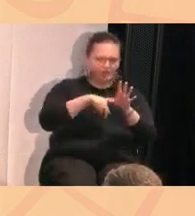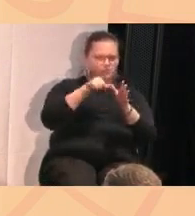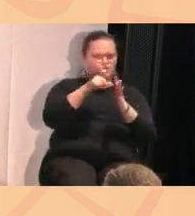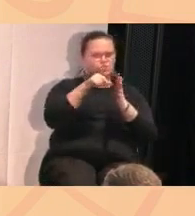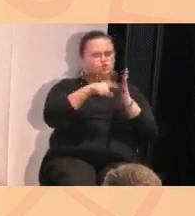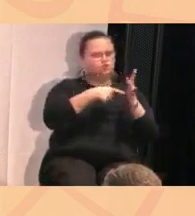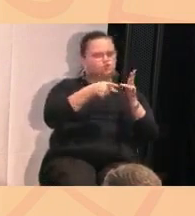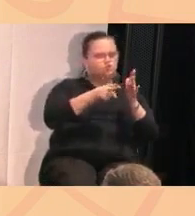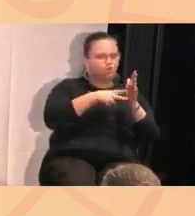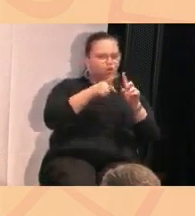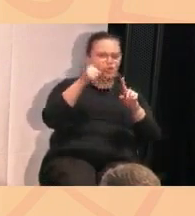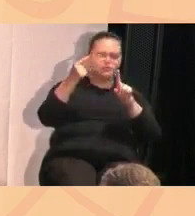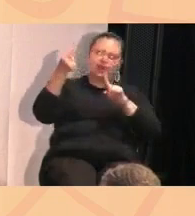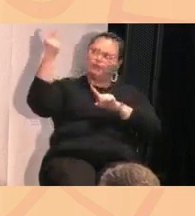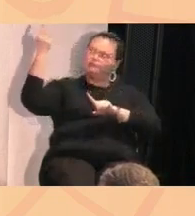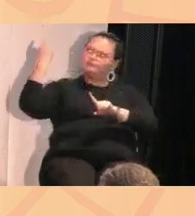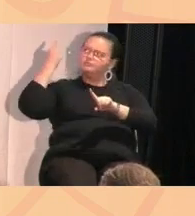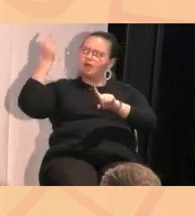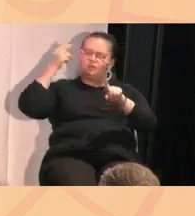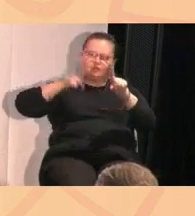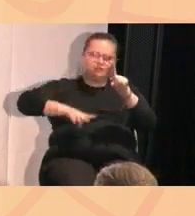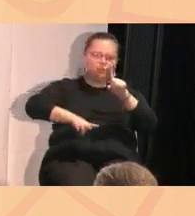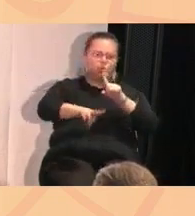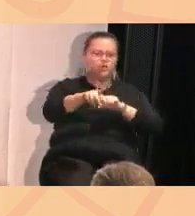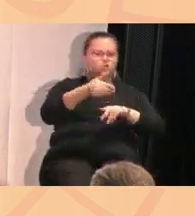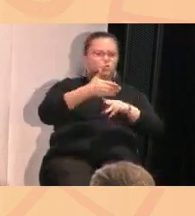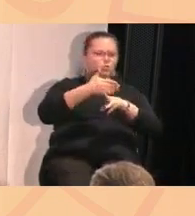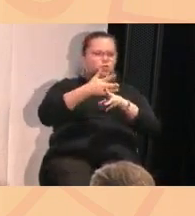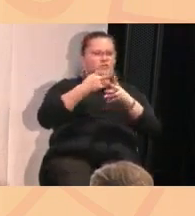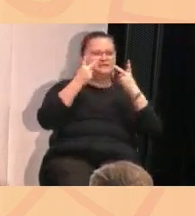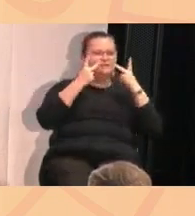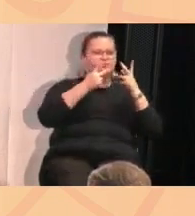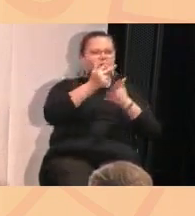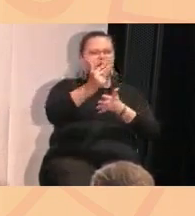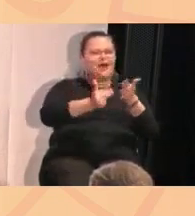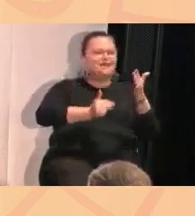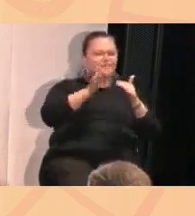And I'll go through, I'll ask you each what your legacy is.